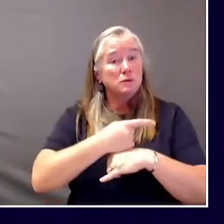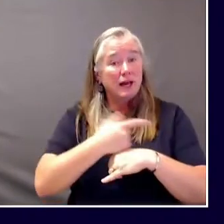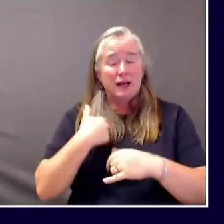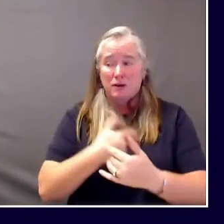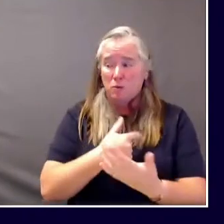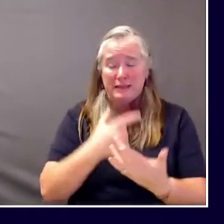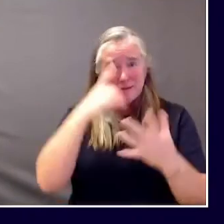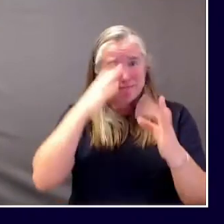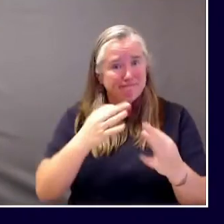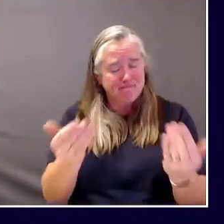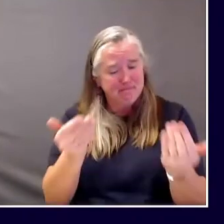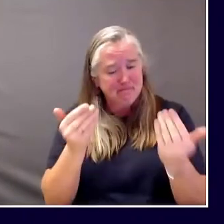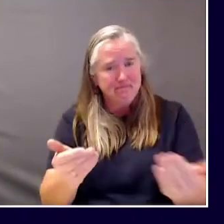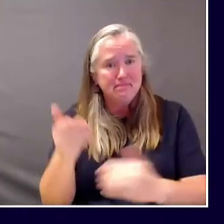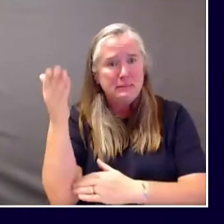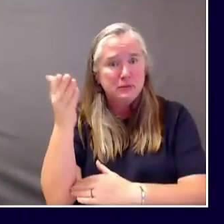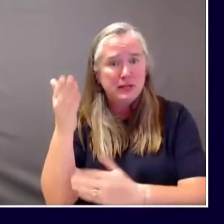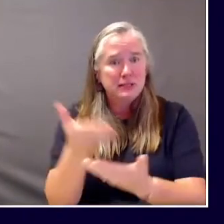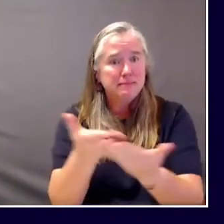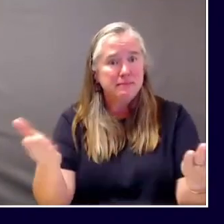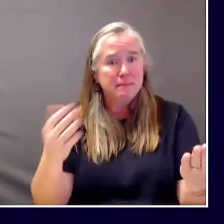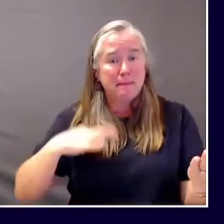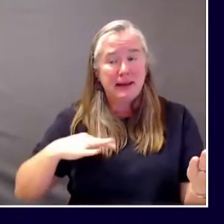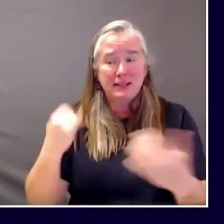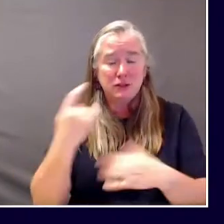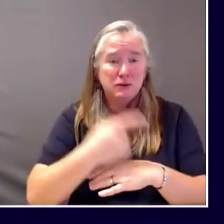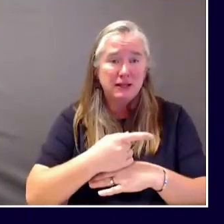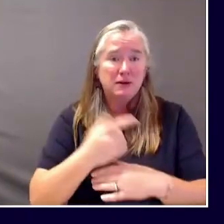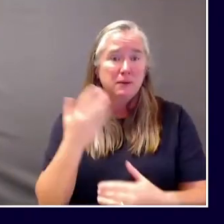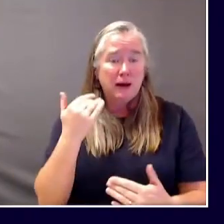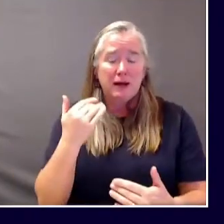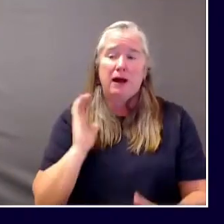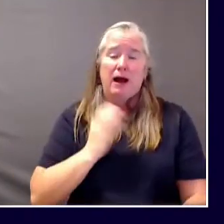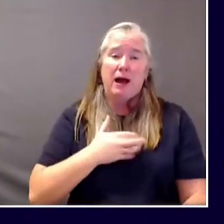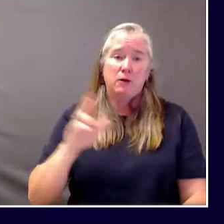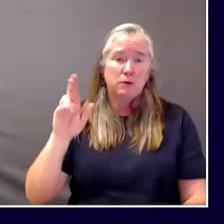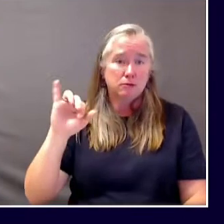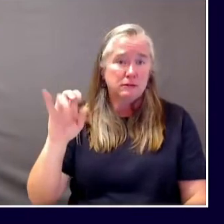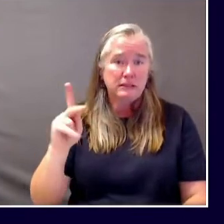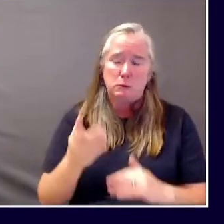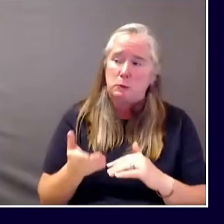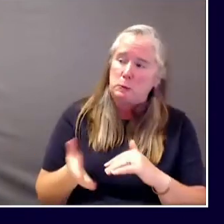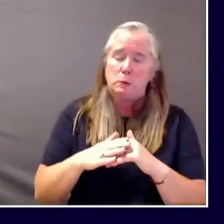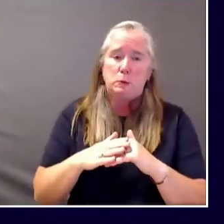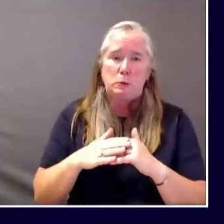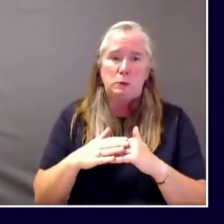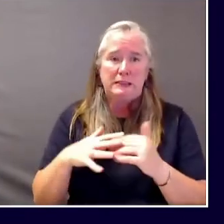Maine today